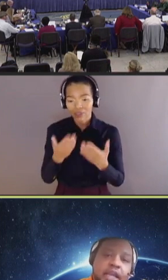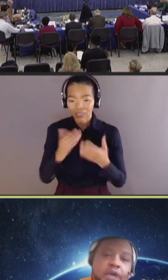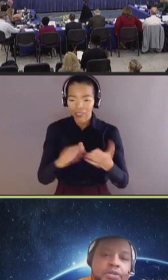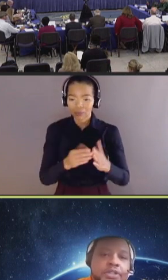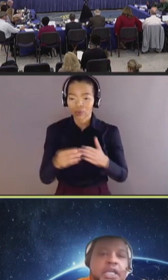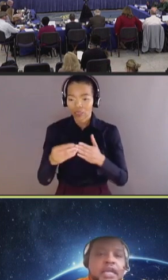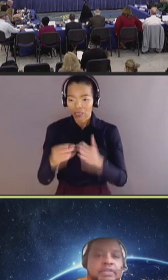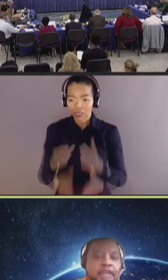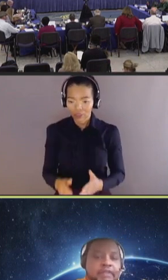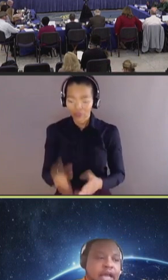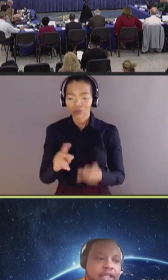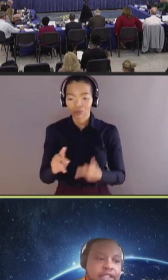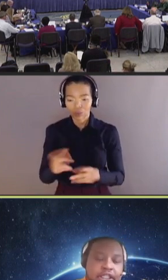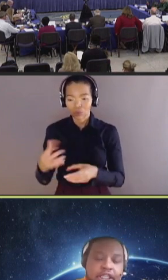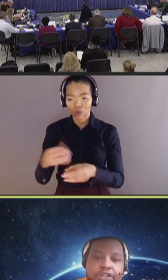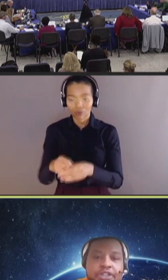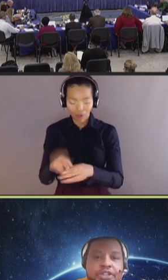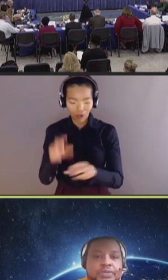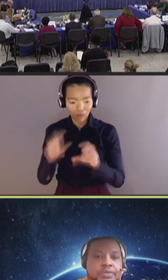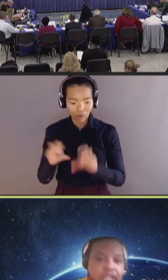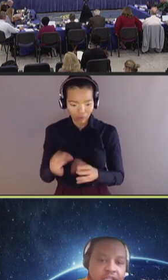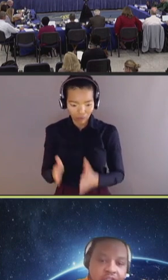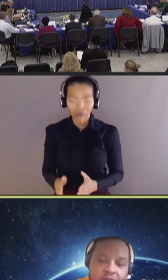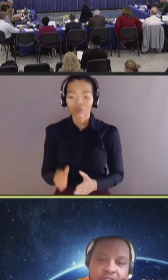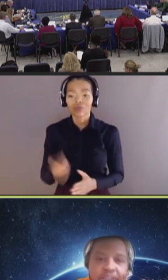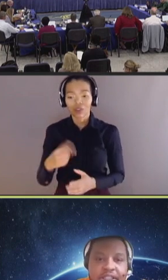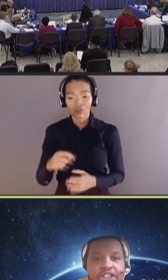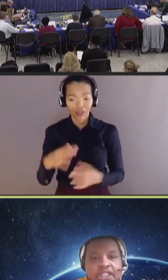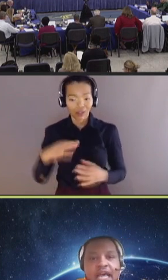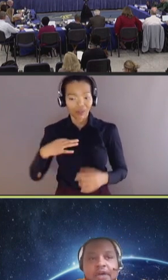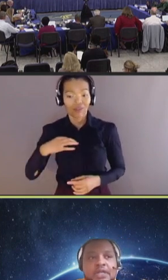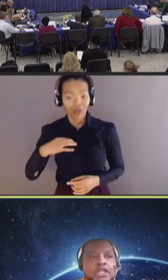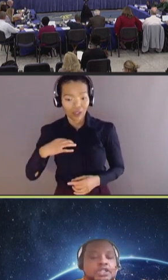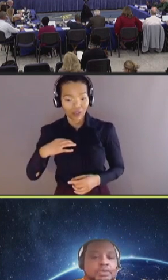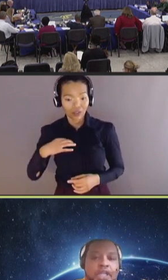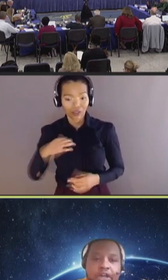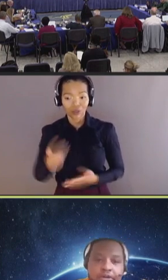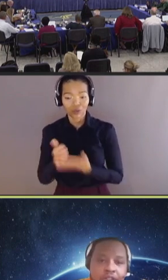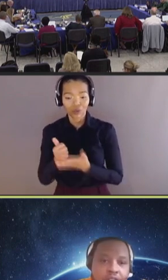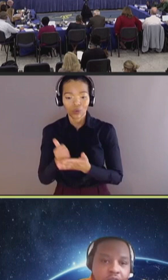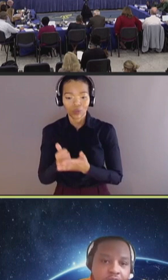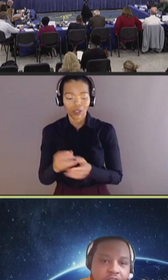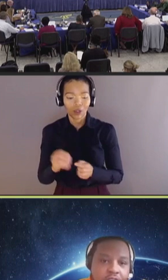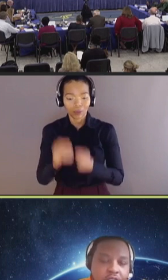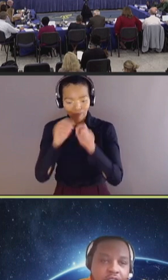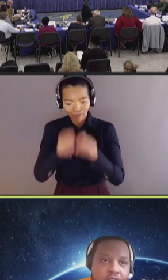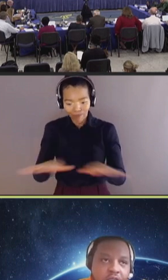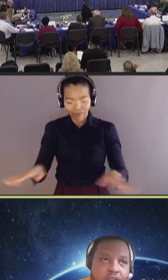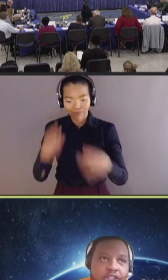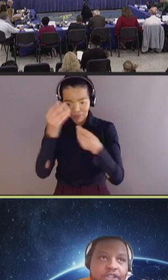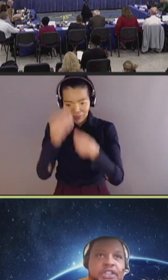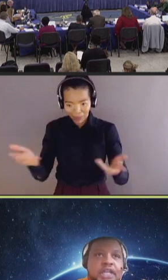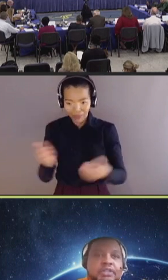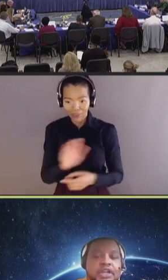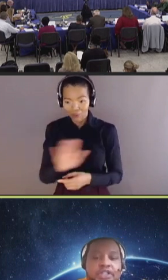stakeholders that volunteer to get those messages out to their clusters and their